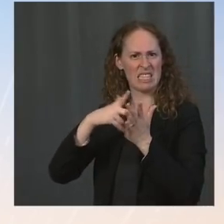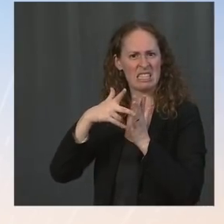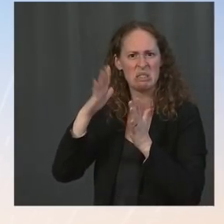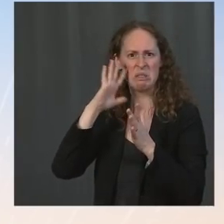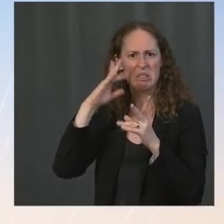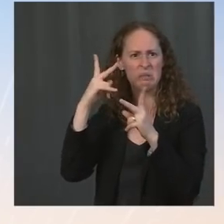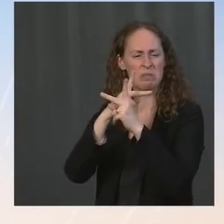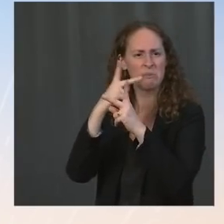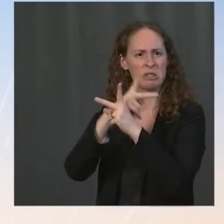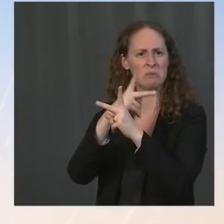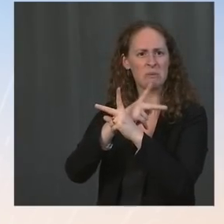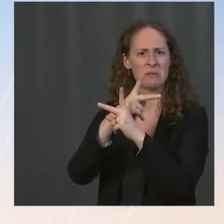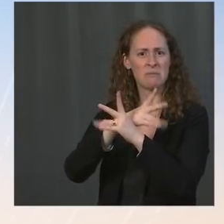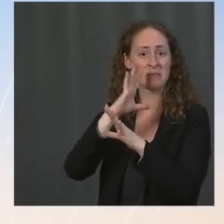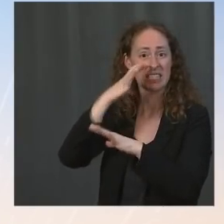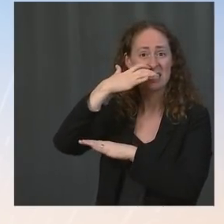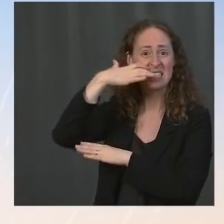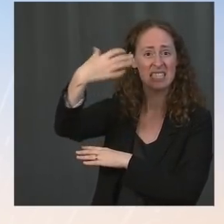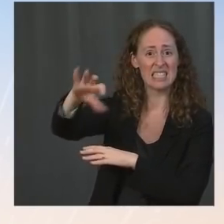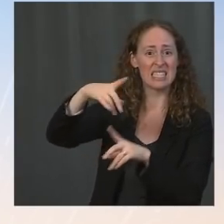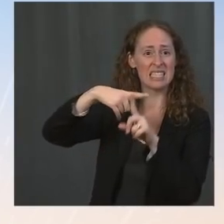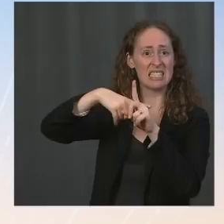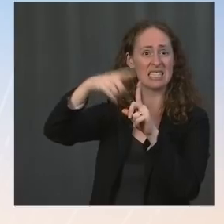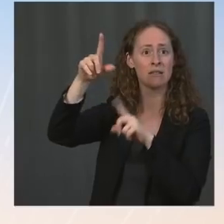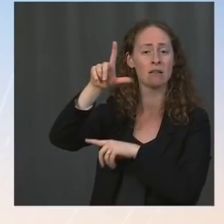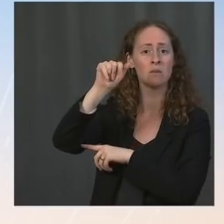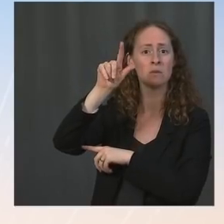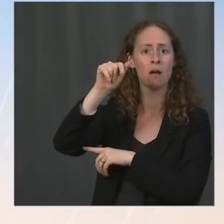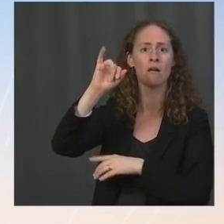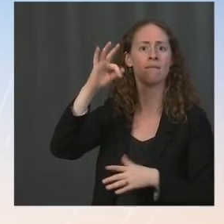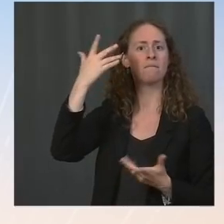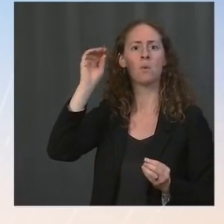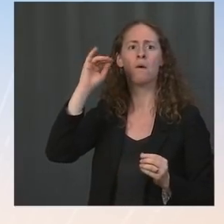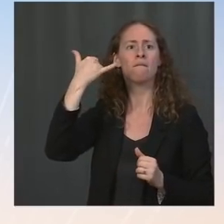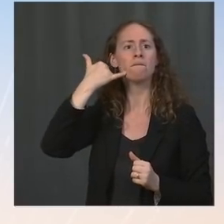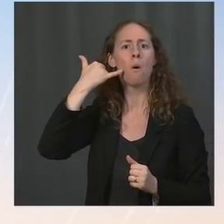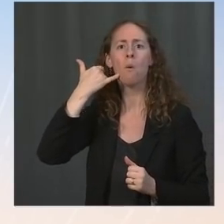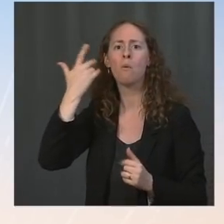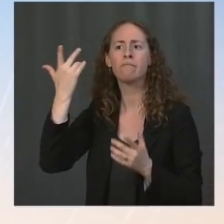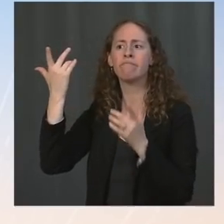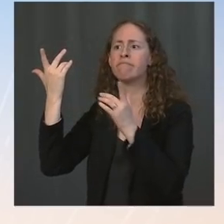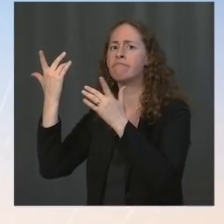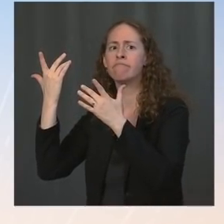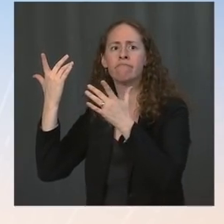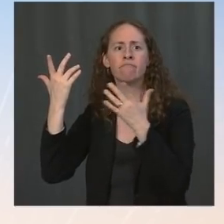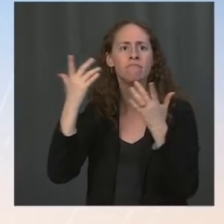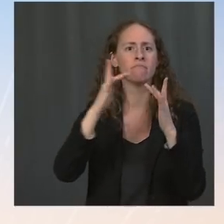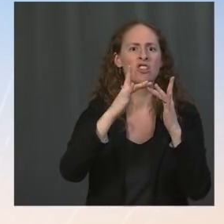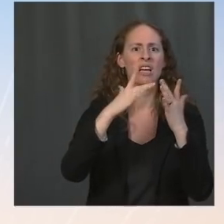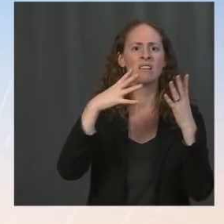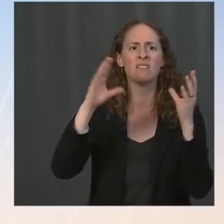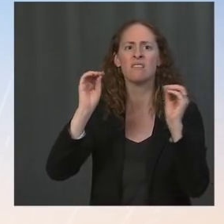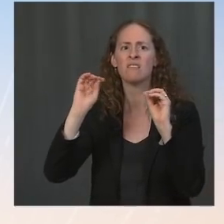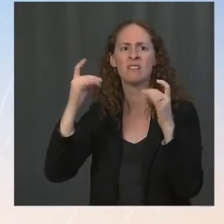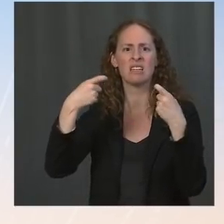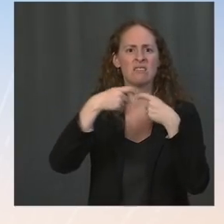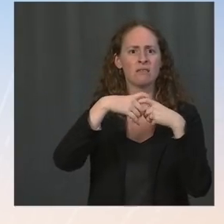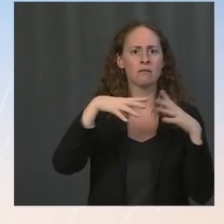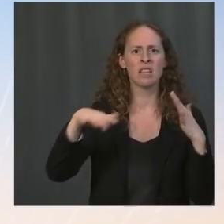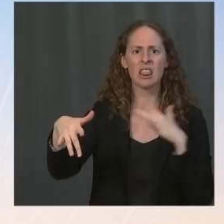who may not have cellphone service, who may not have access to the Internet, who are stuck in their homes given the circumstances